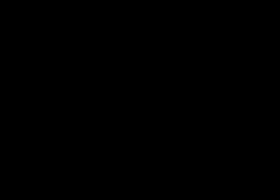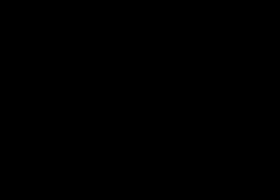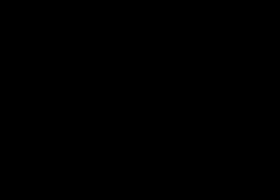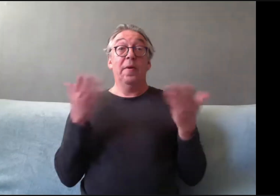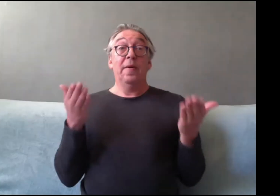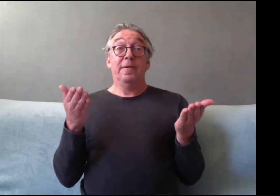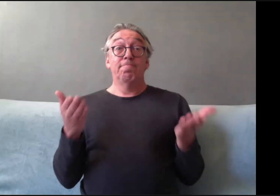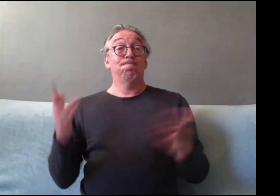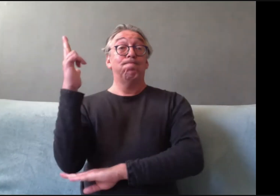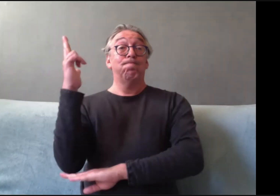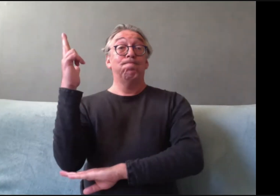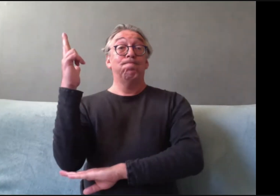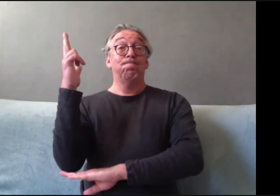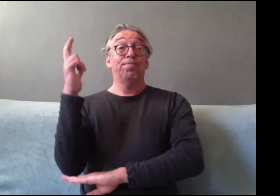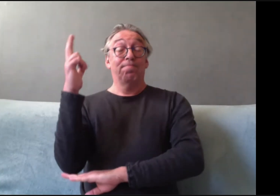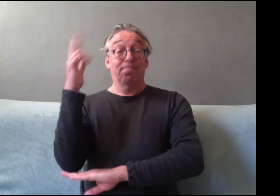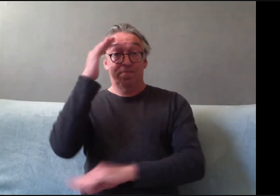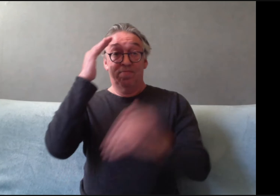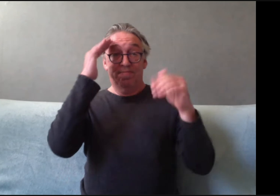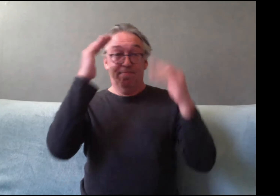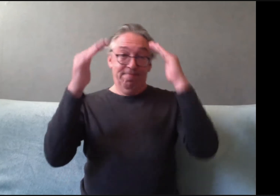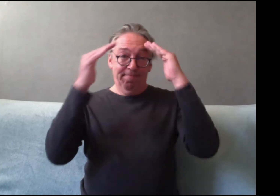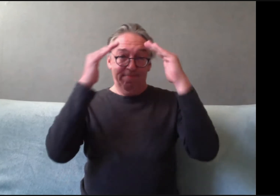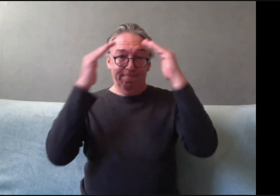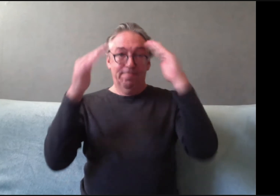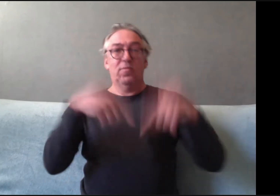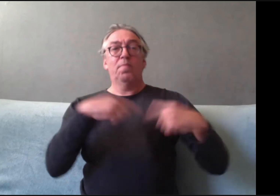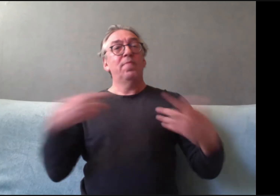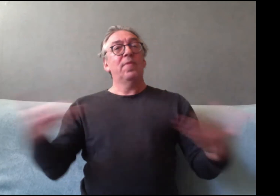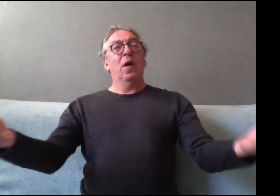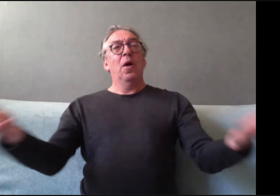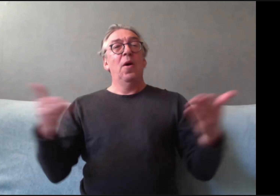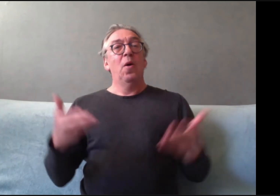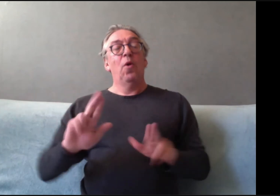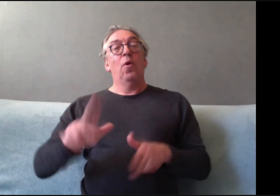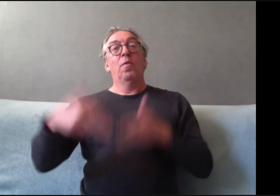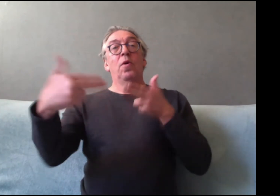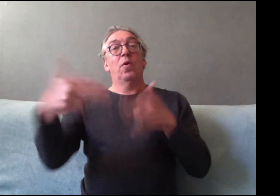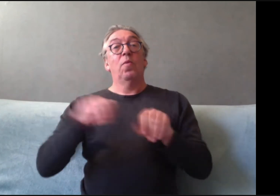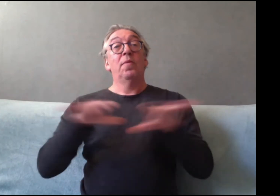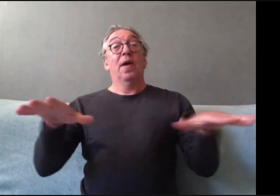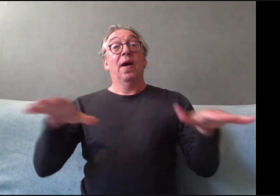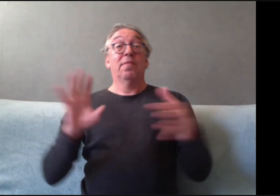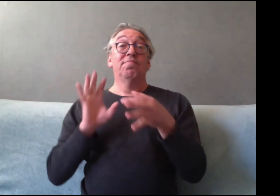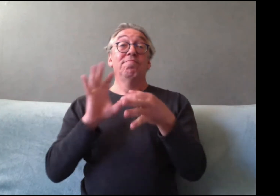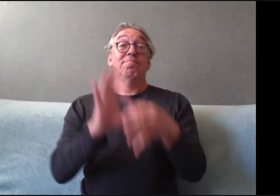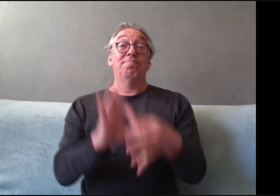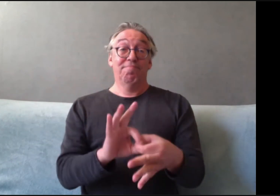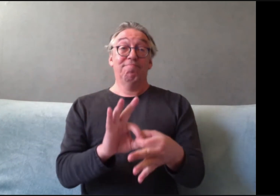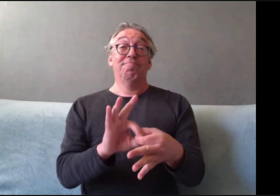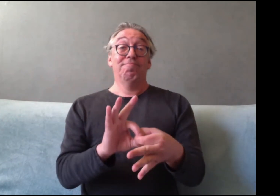ANDRÉ: Hello, everyone. And welcome to the webinar on COVID-19 pandemic and disability issues in EU.